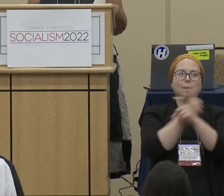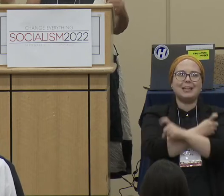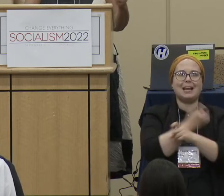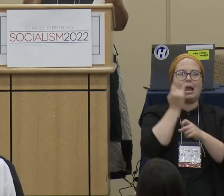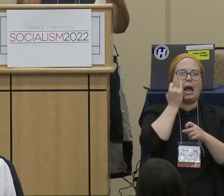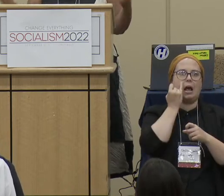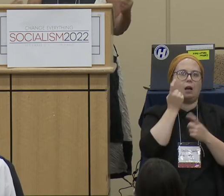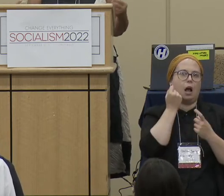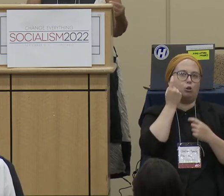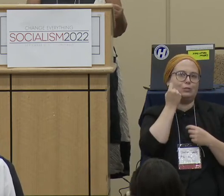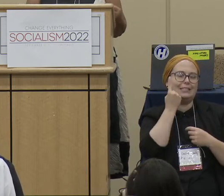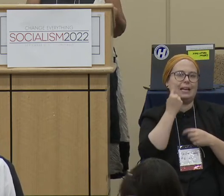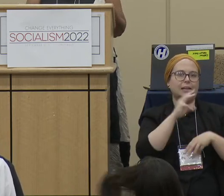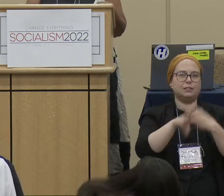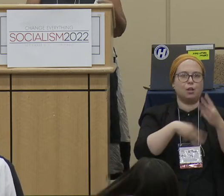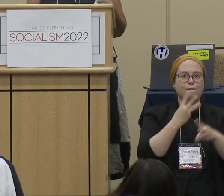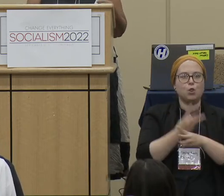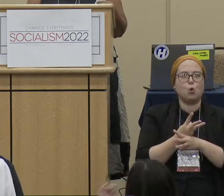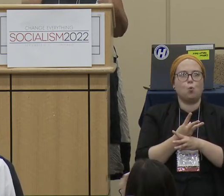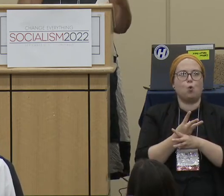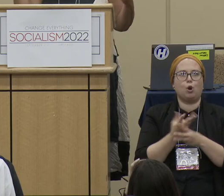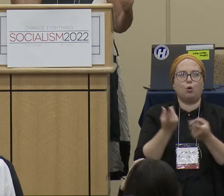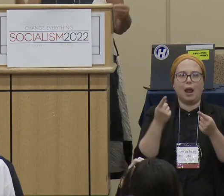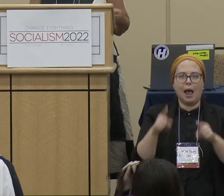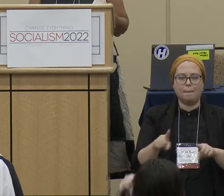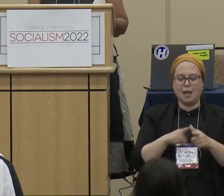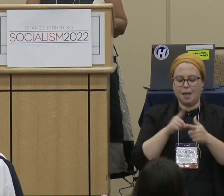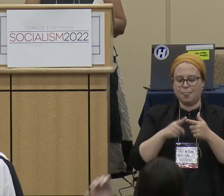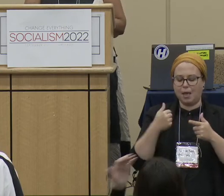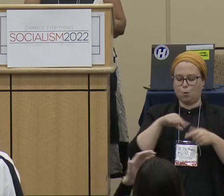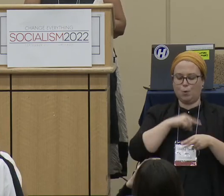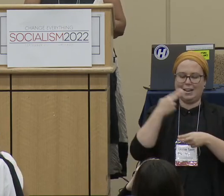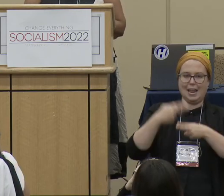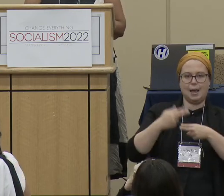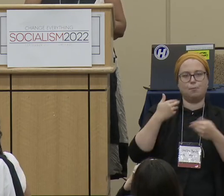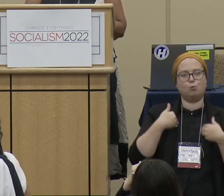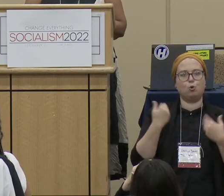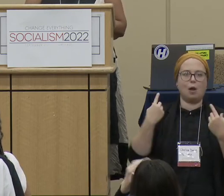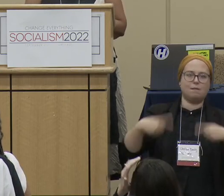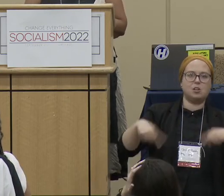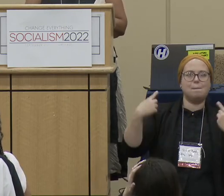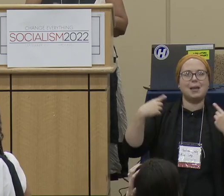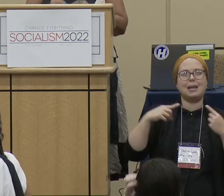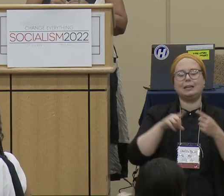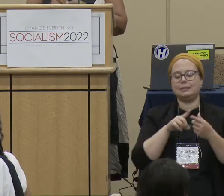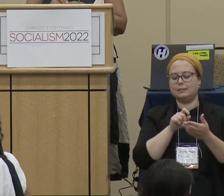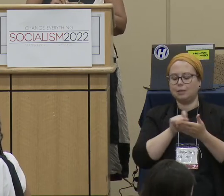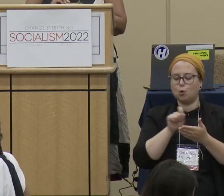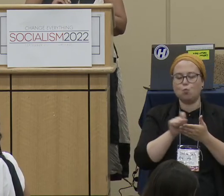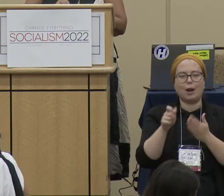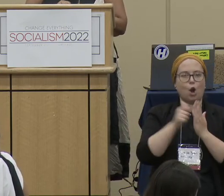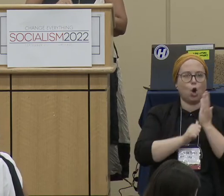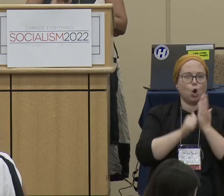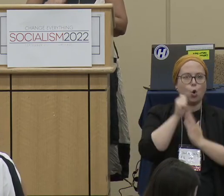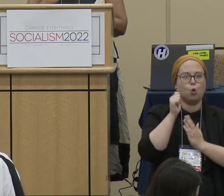come out. And then we name them for convenience, you know, to have conversations and debates with each other. You know,